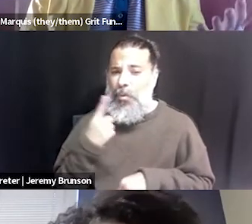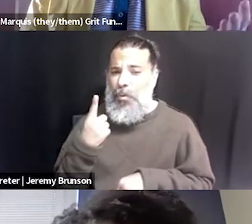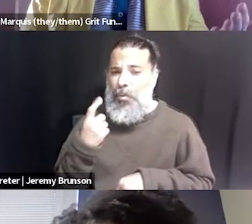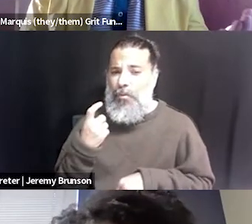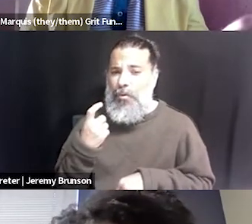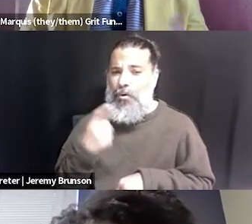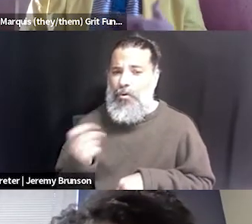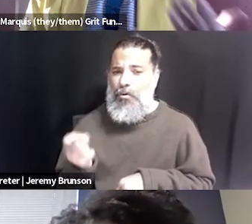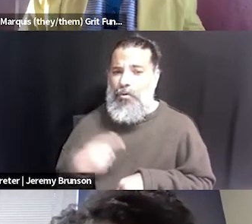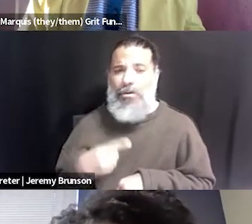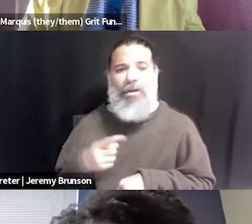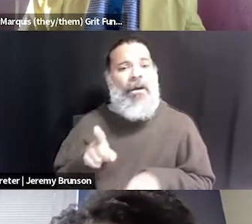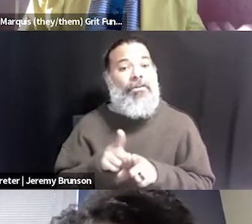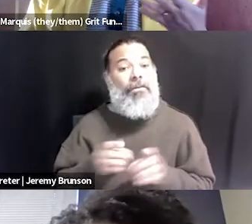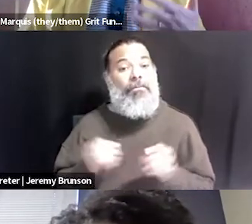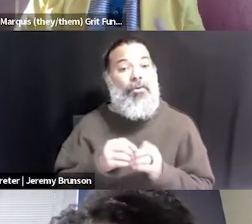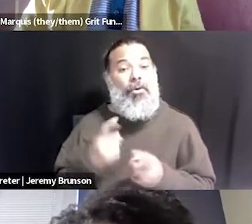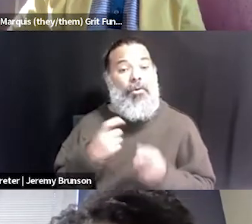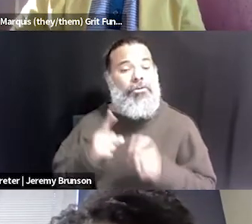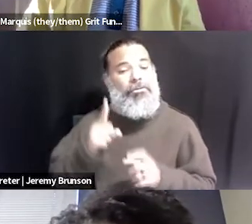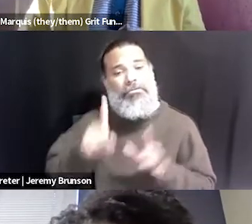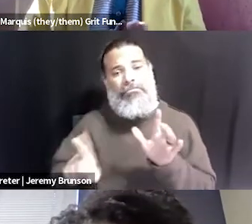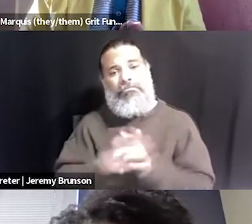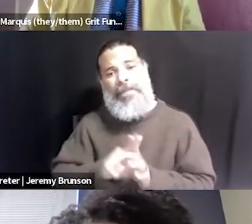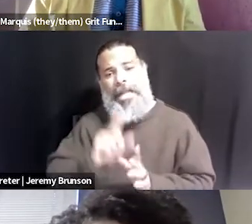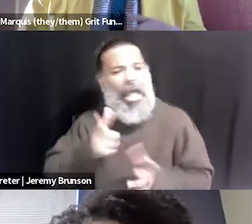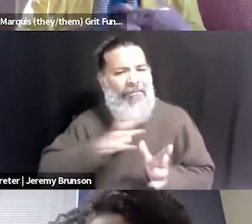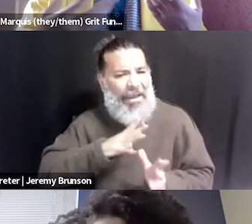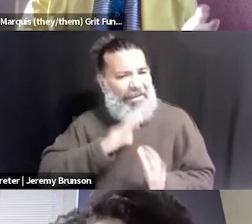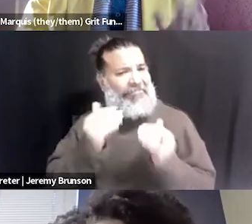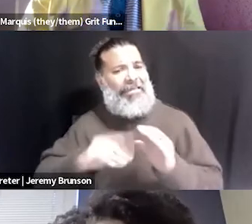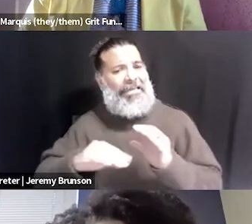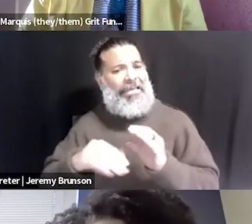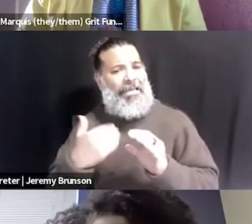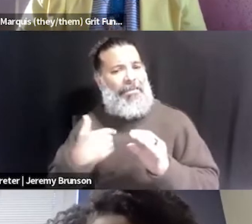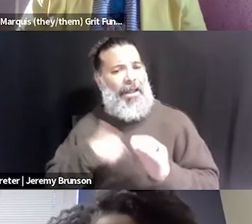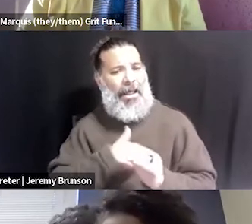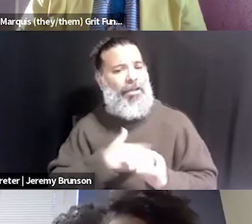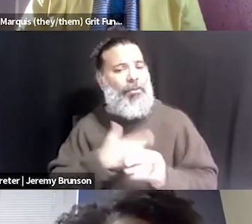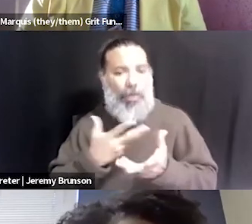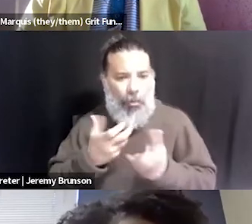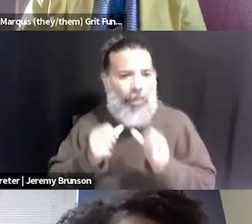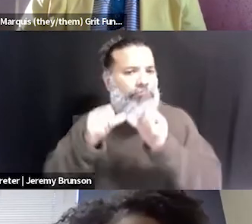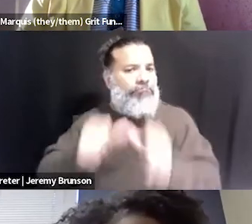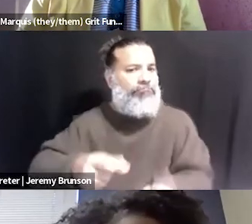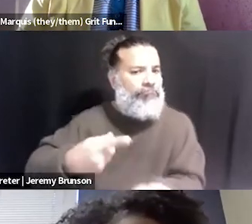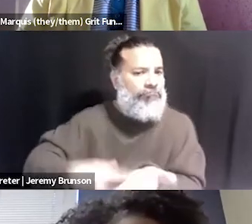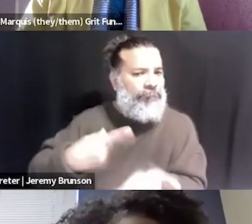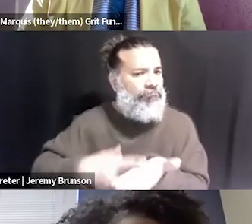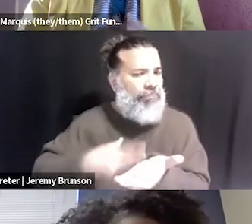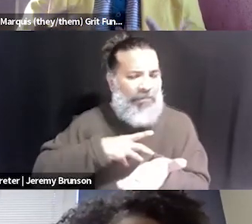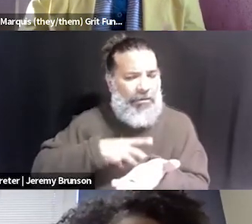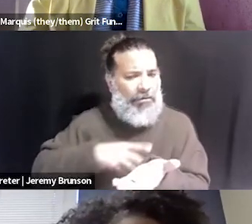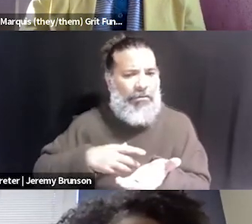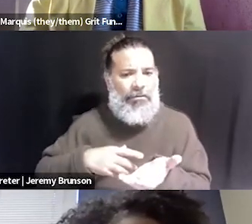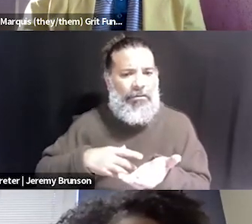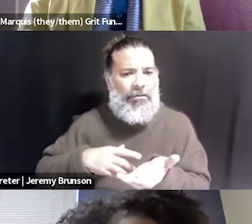Also if more questions come up, you can e mail us directly. We do one on one conversations with folk or over e mail.